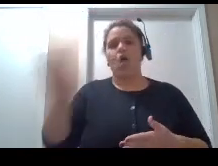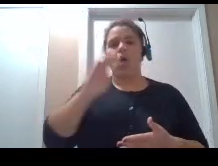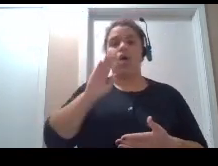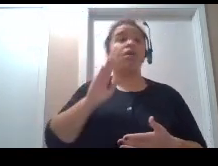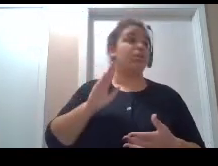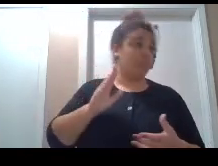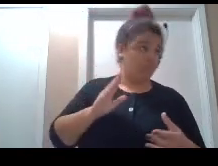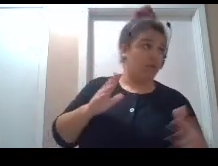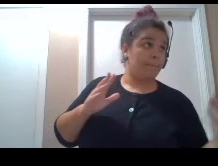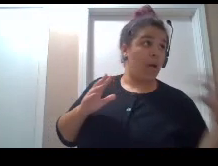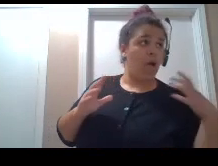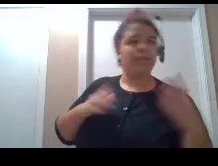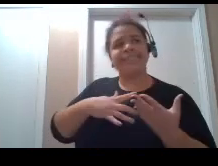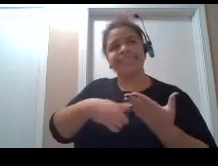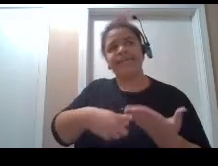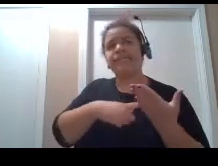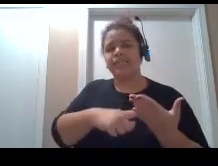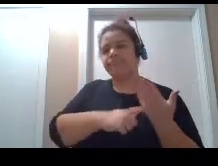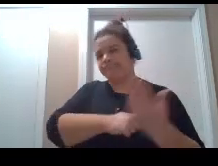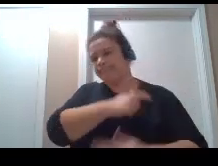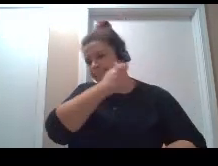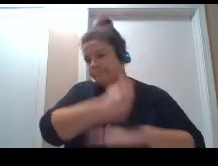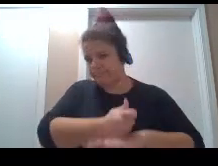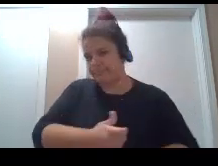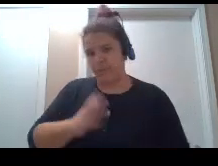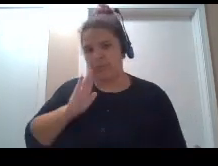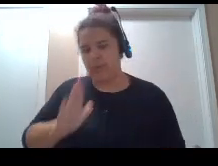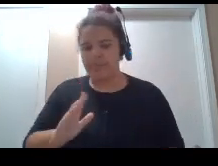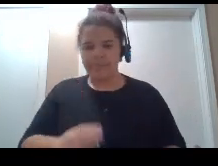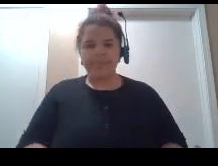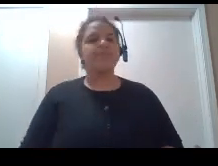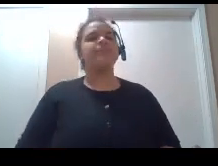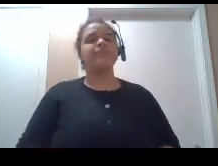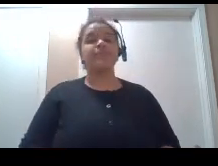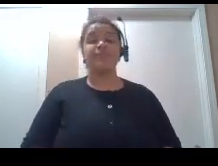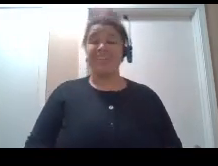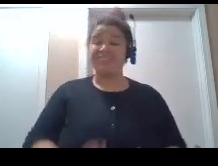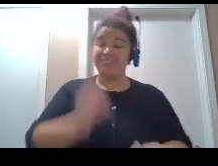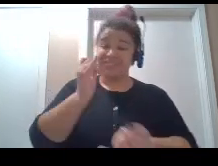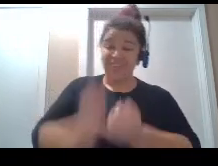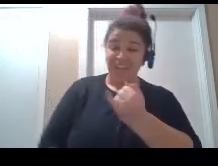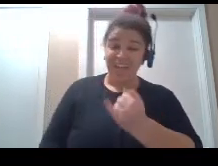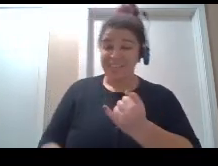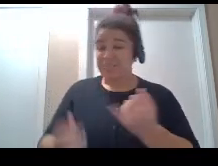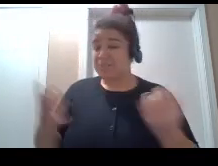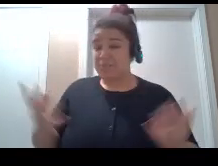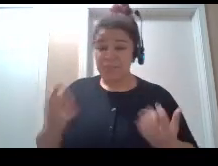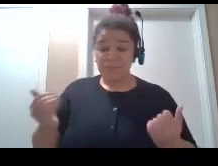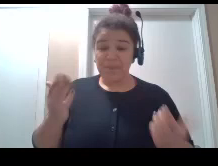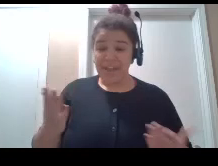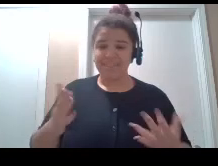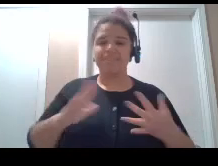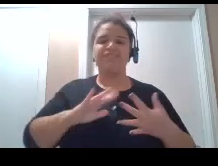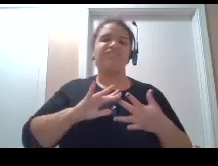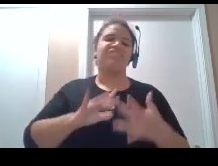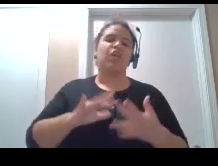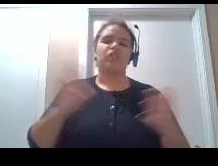with Employer Partners as necessary. And finally, review the Virtual Hiring Event Checklist